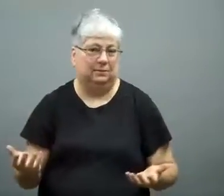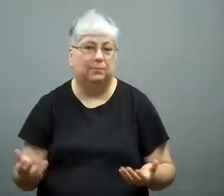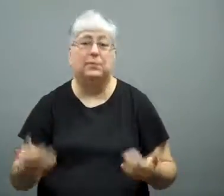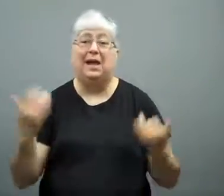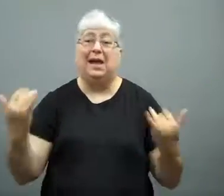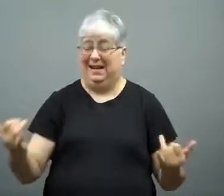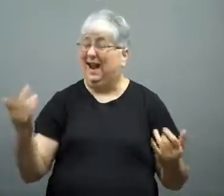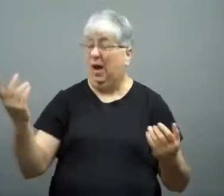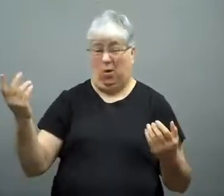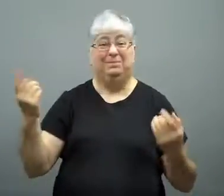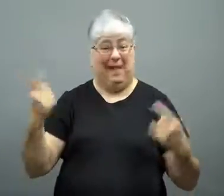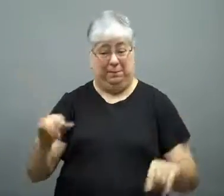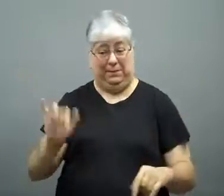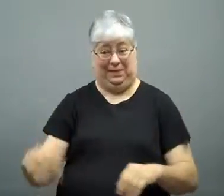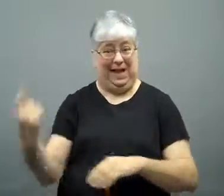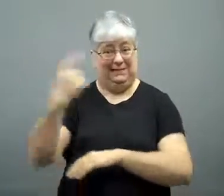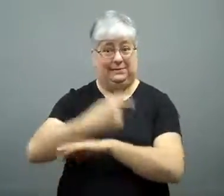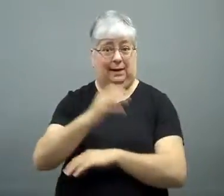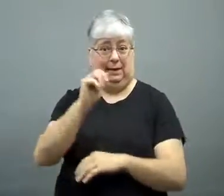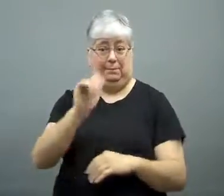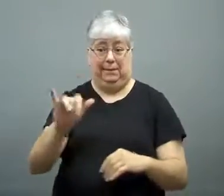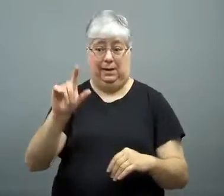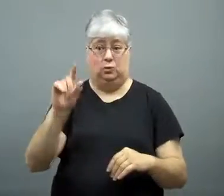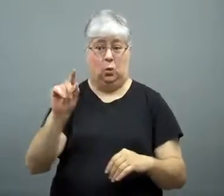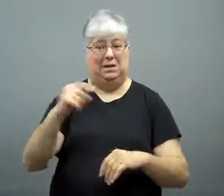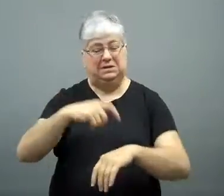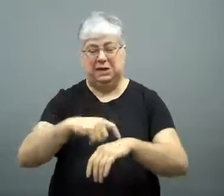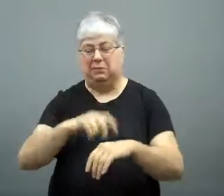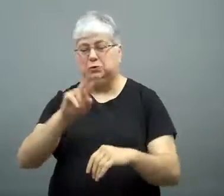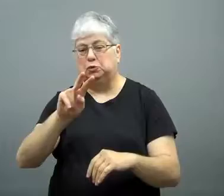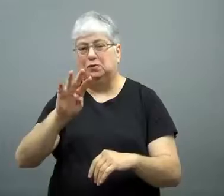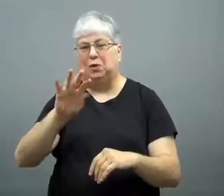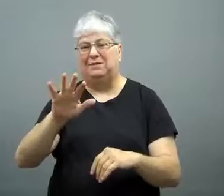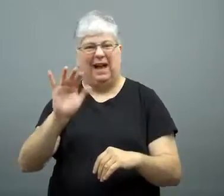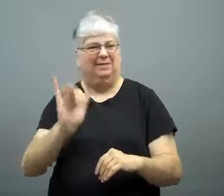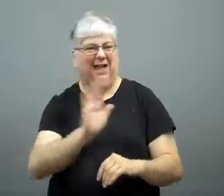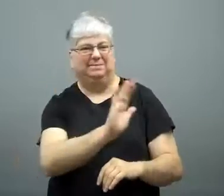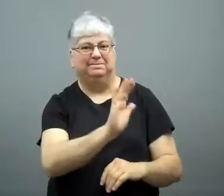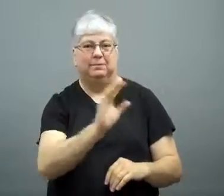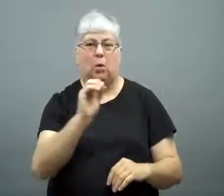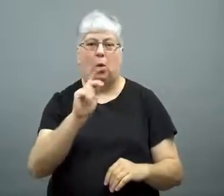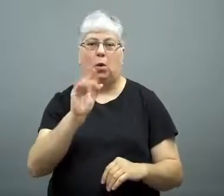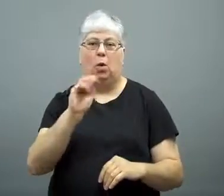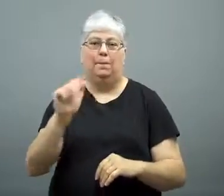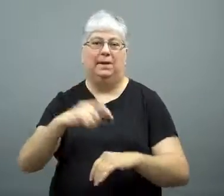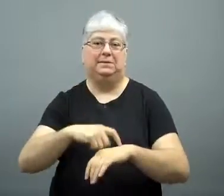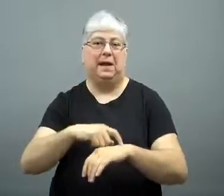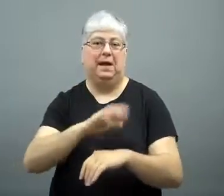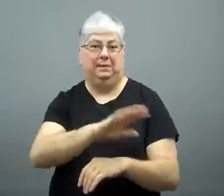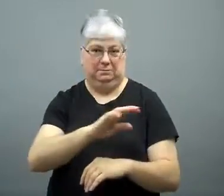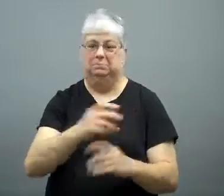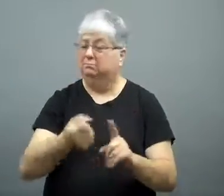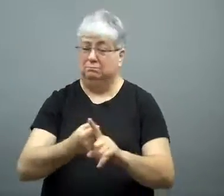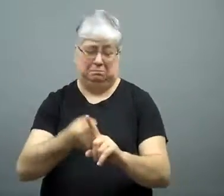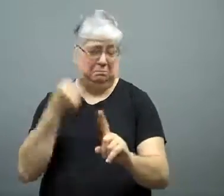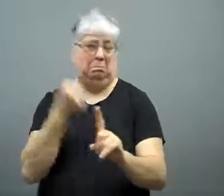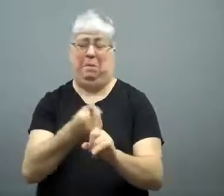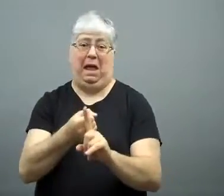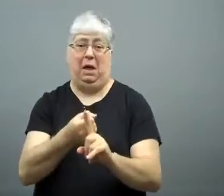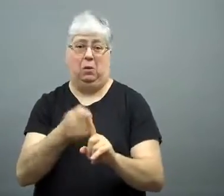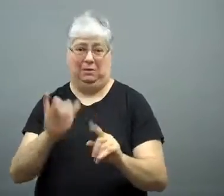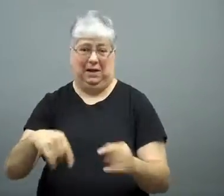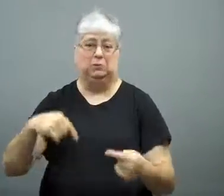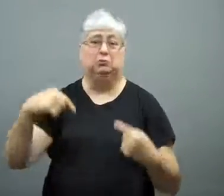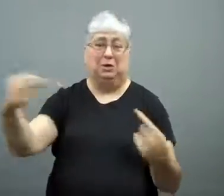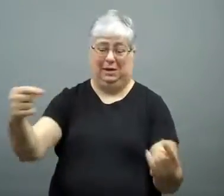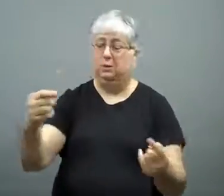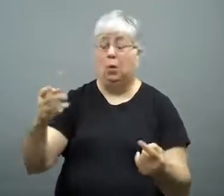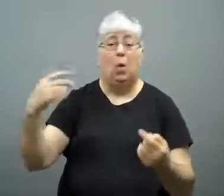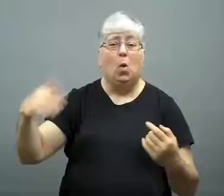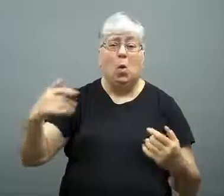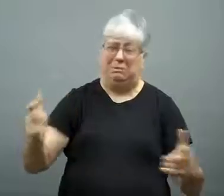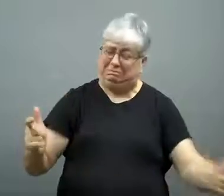The tornado hit about 2:45 pm Oklahoma time on May 20.